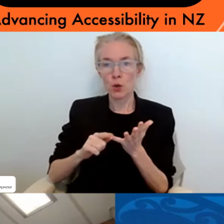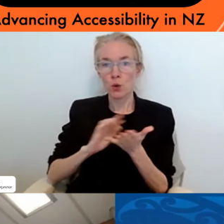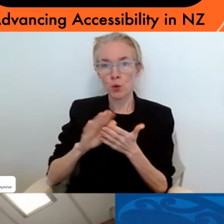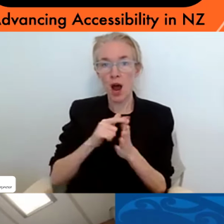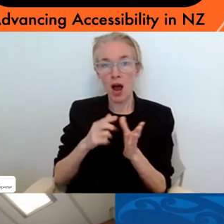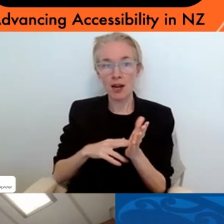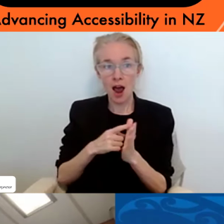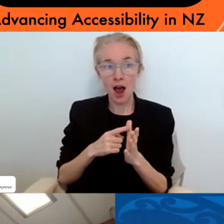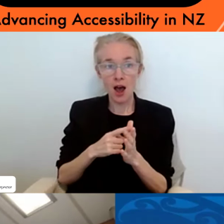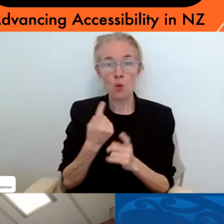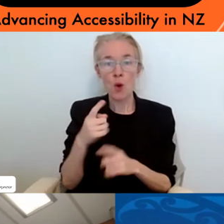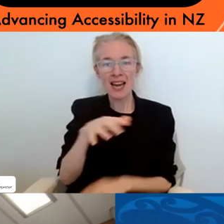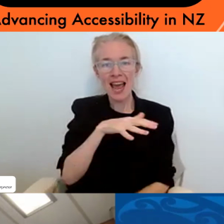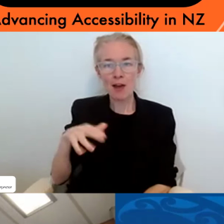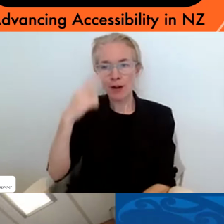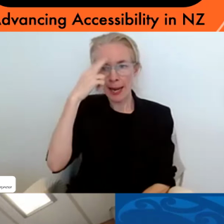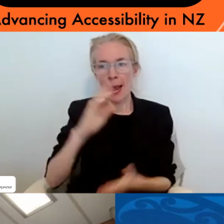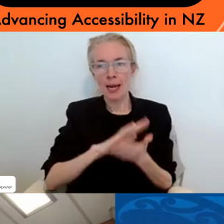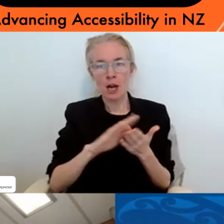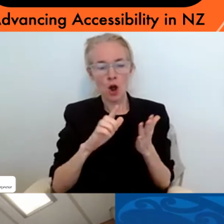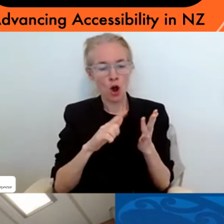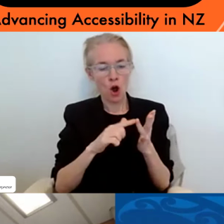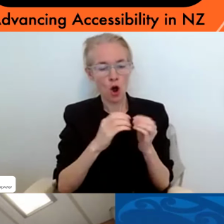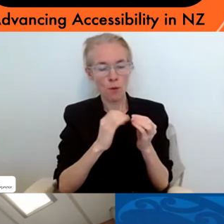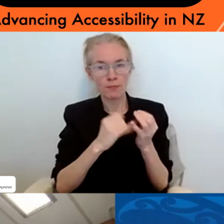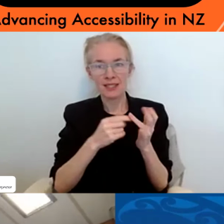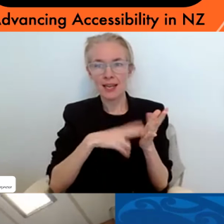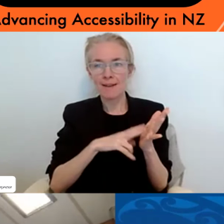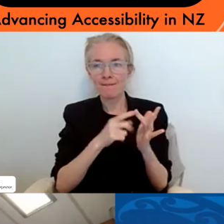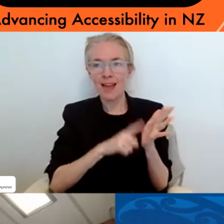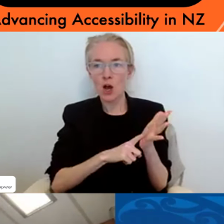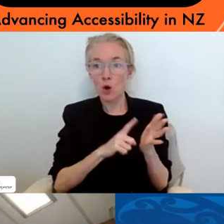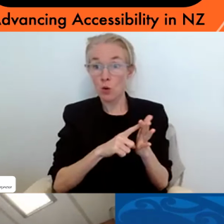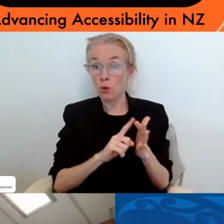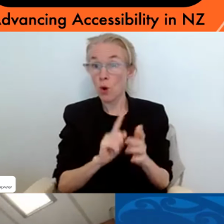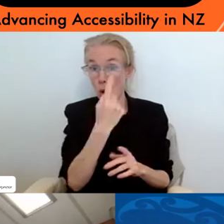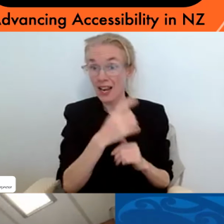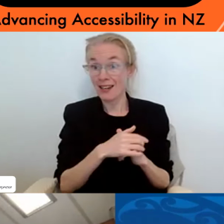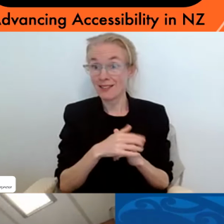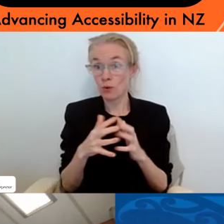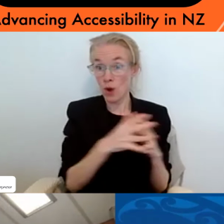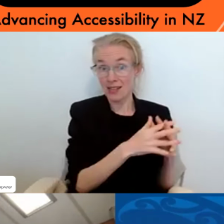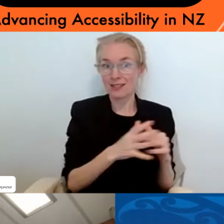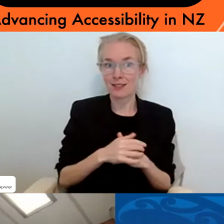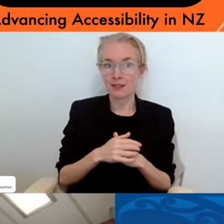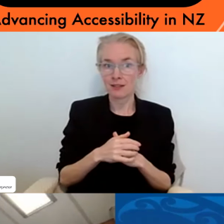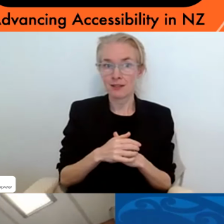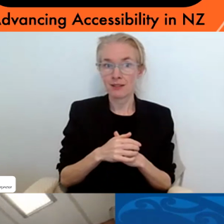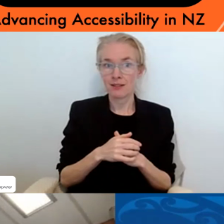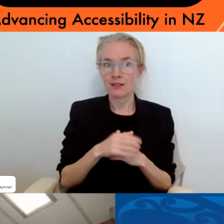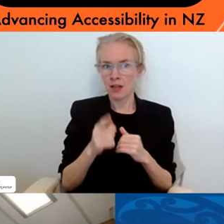has done a huge development, of course as we know. Yeah, done a lot of work on Hobsonville. And we actually tested with a developer